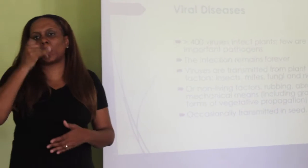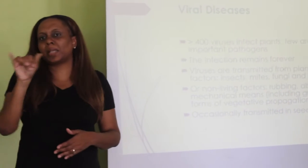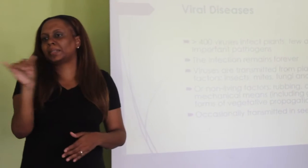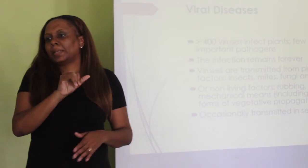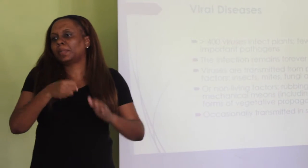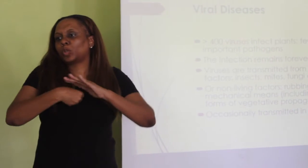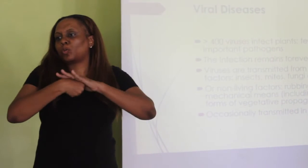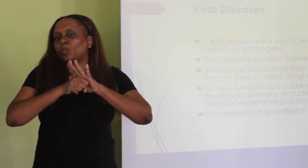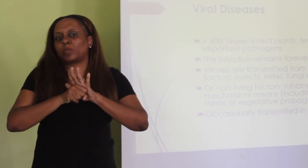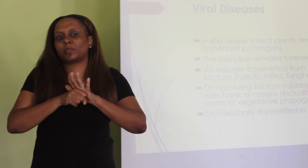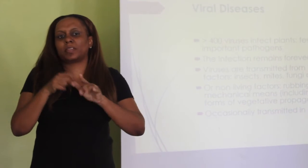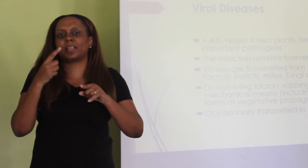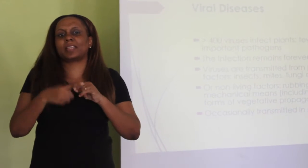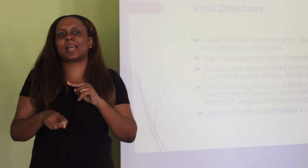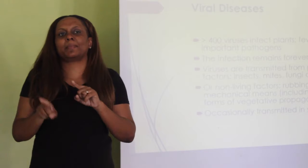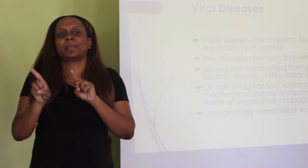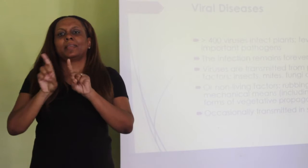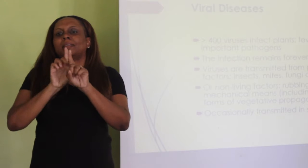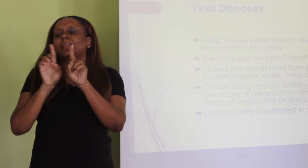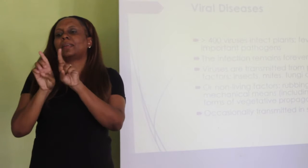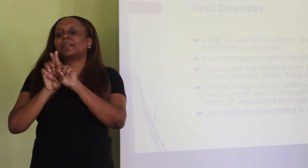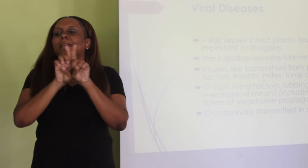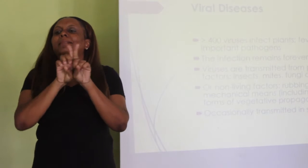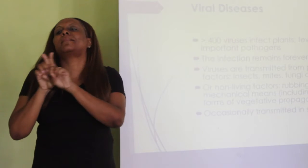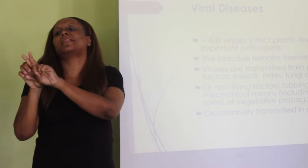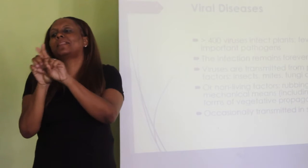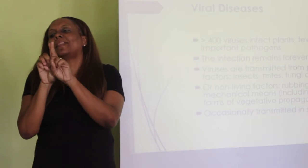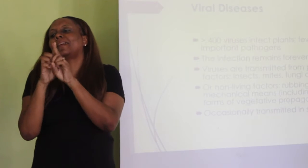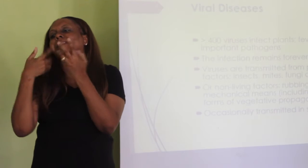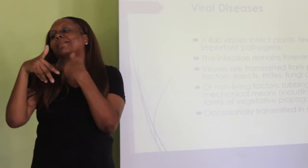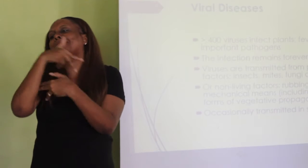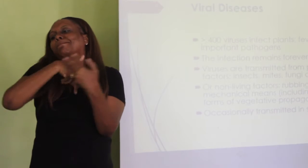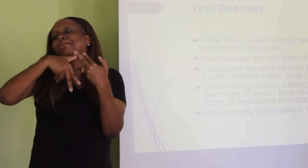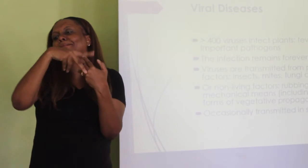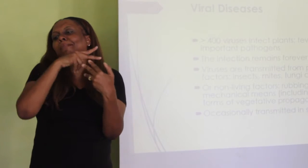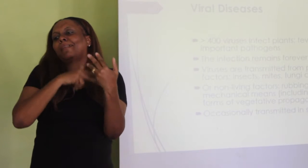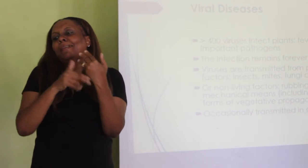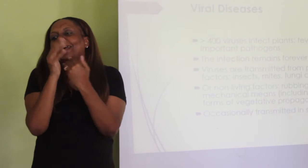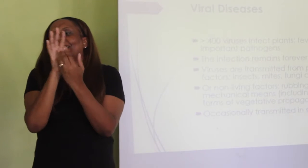right or if you have abrasions or if you have machinery that goes through